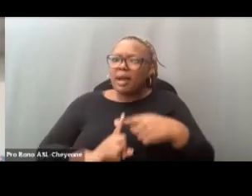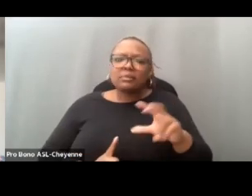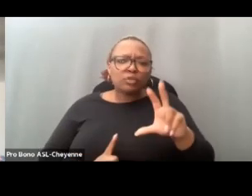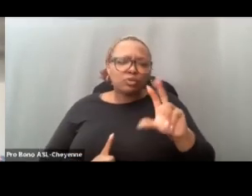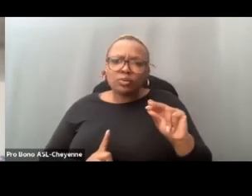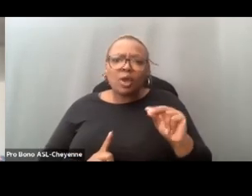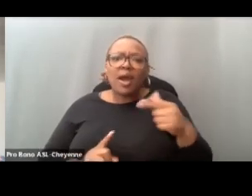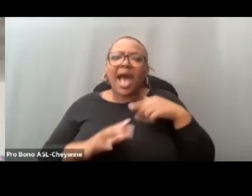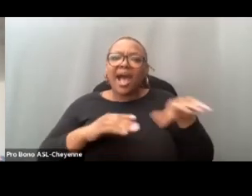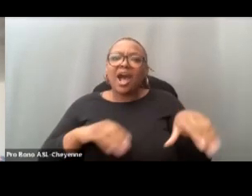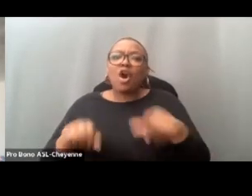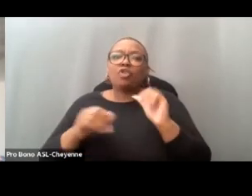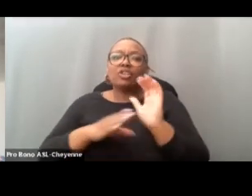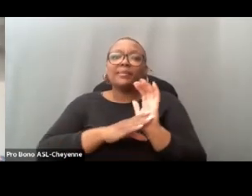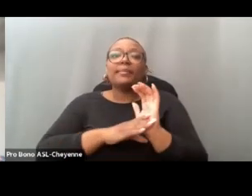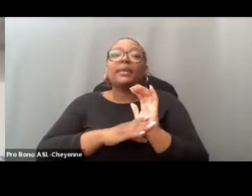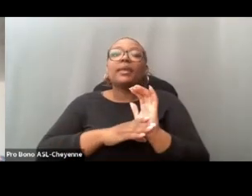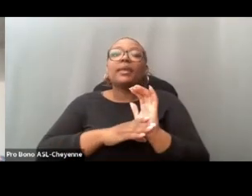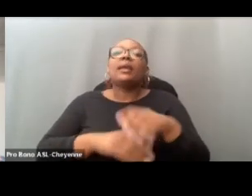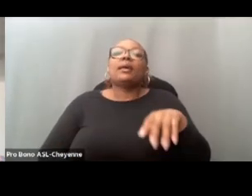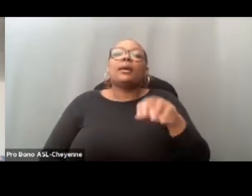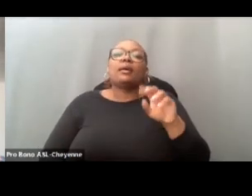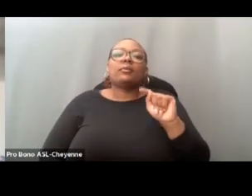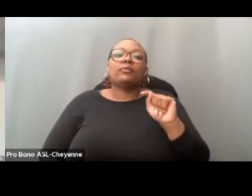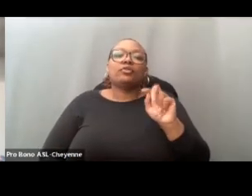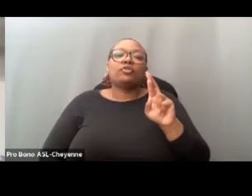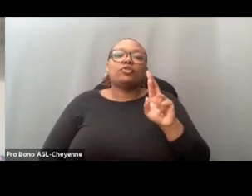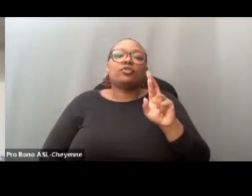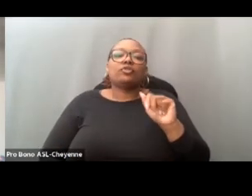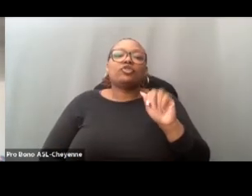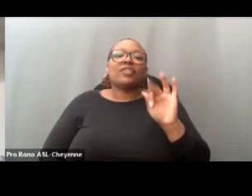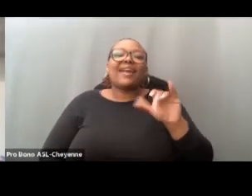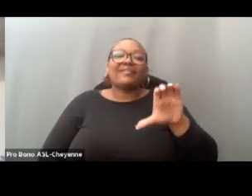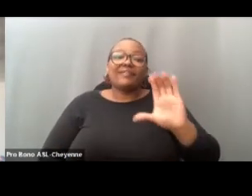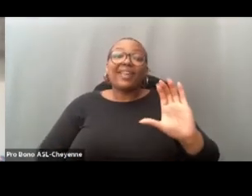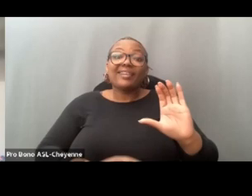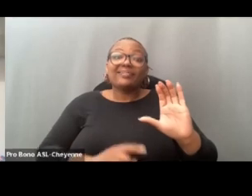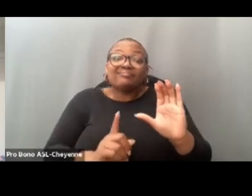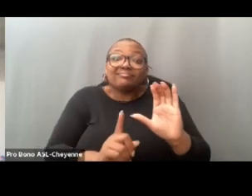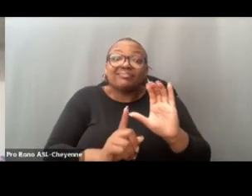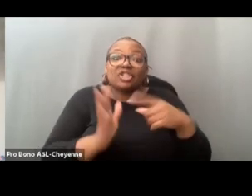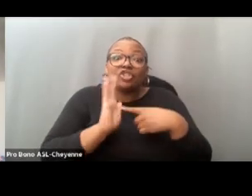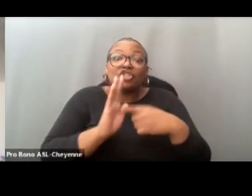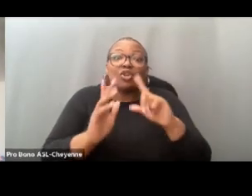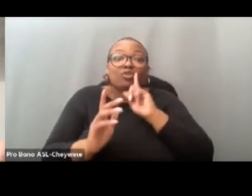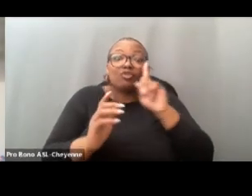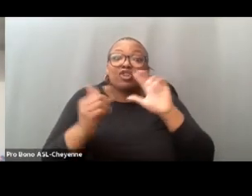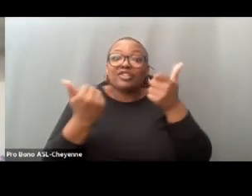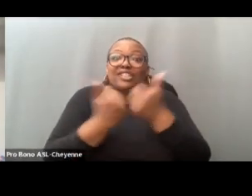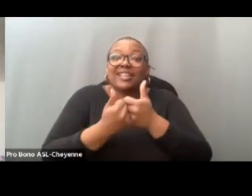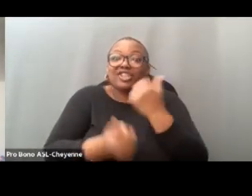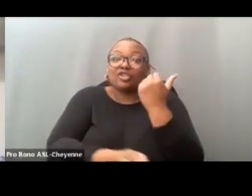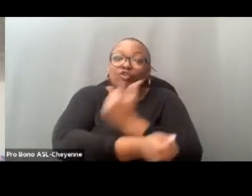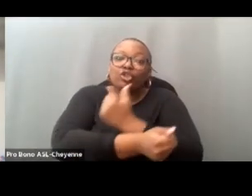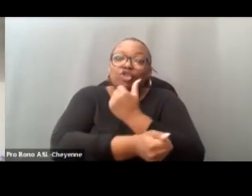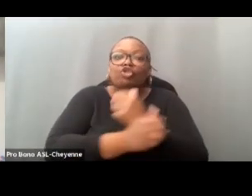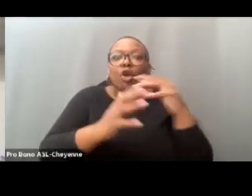I hosted a screening of the film "Traffic," which portrayed the real challenges of the drug war in a narrative.